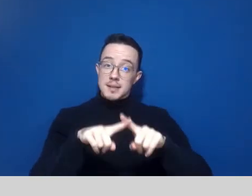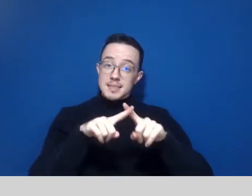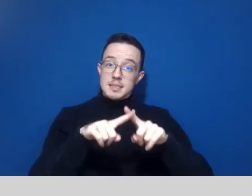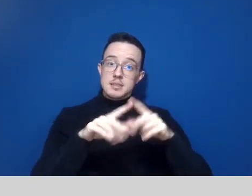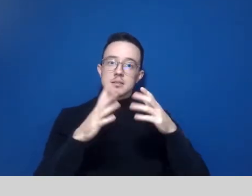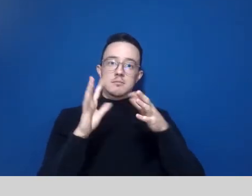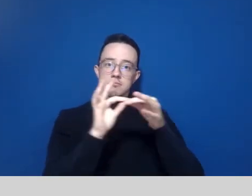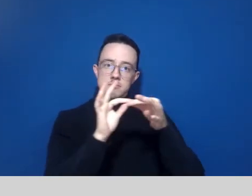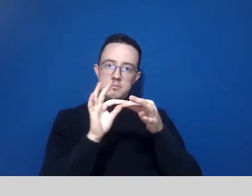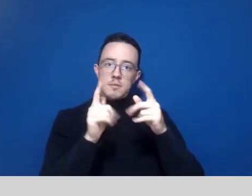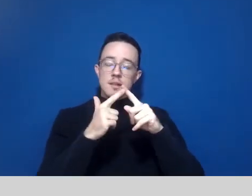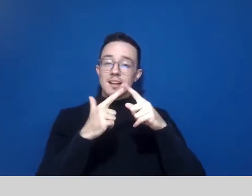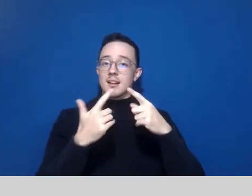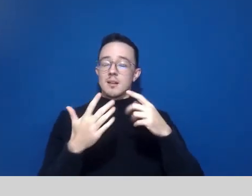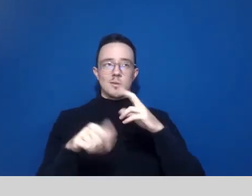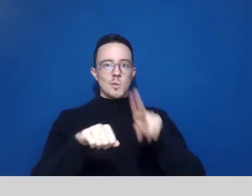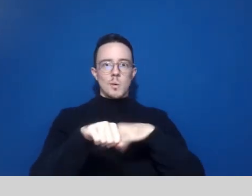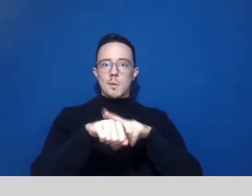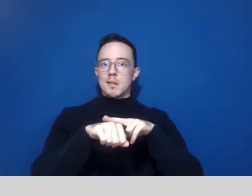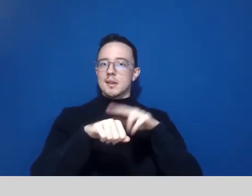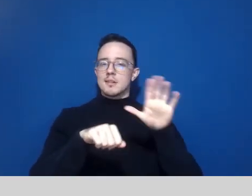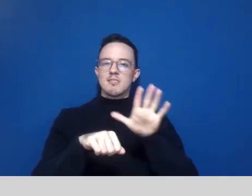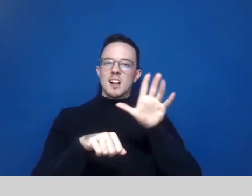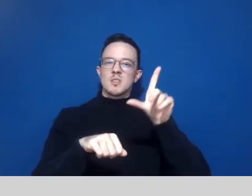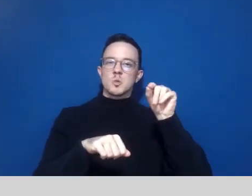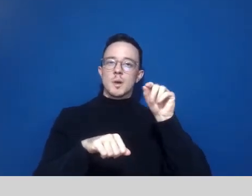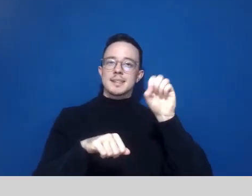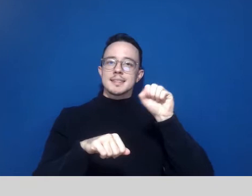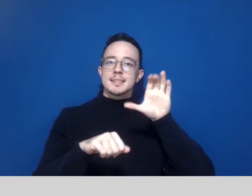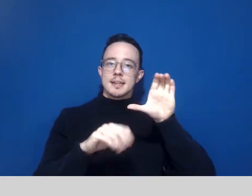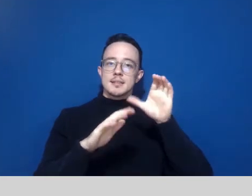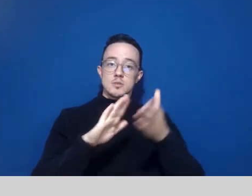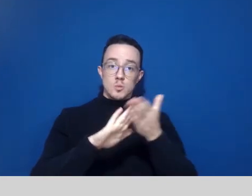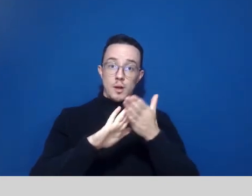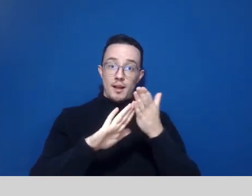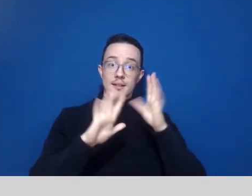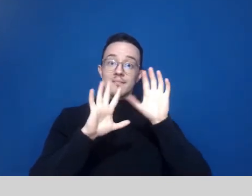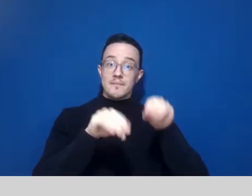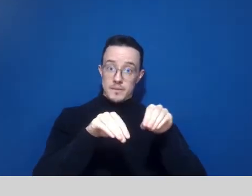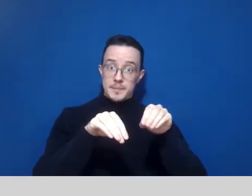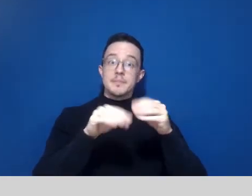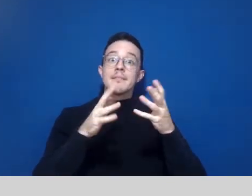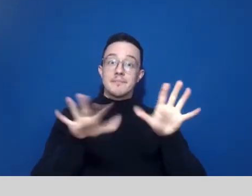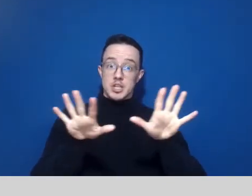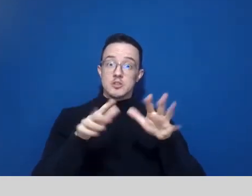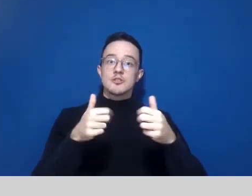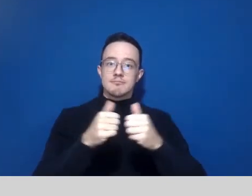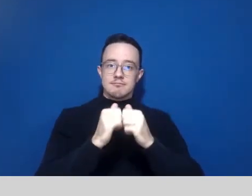And normally, this only takes about 20 seconds to run. And at the end of that 20 seconds,